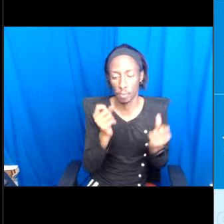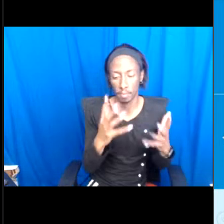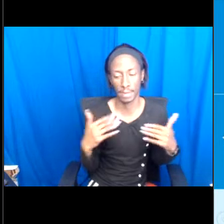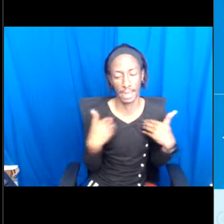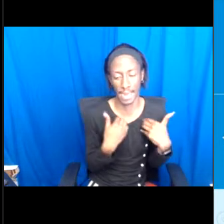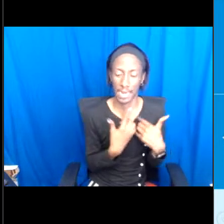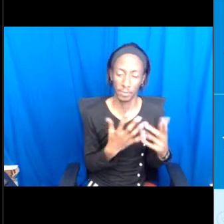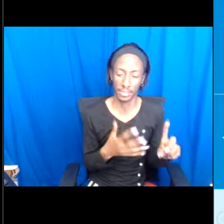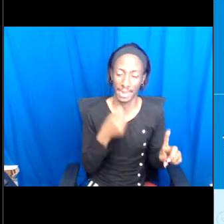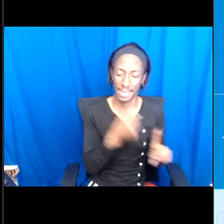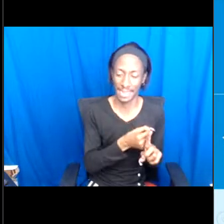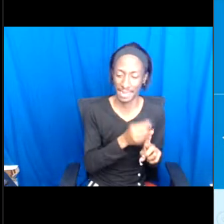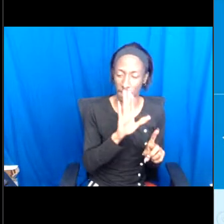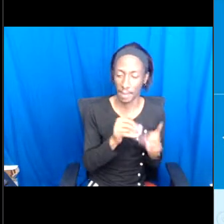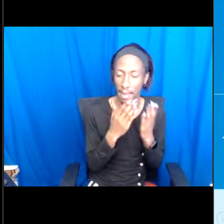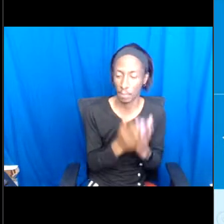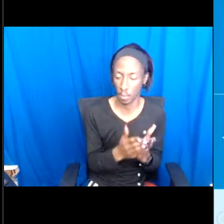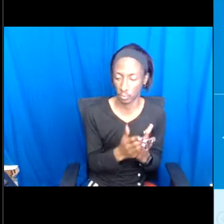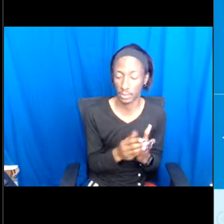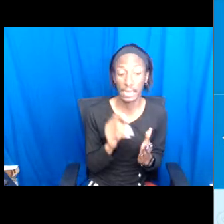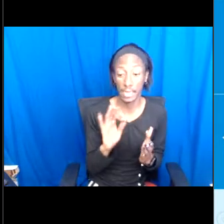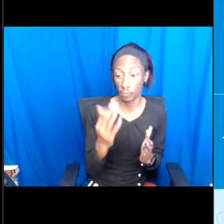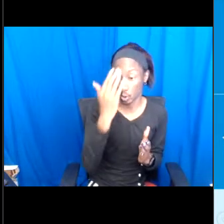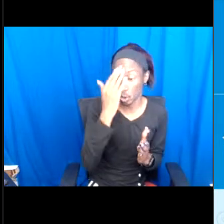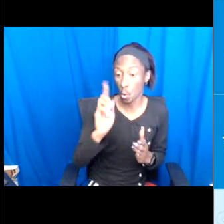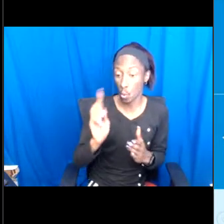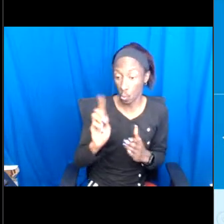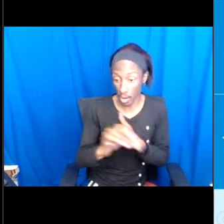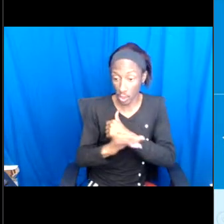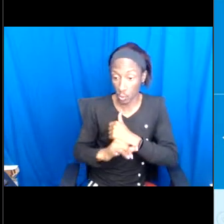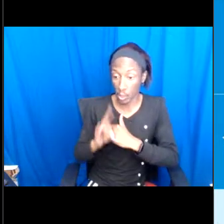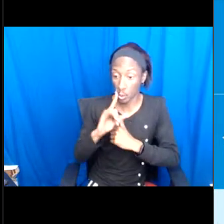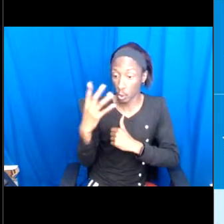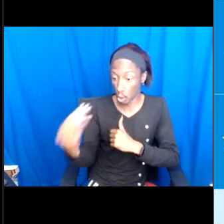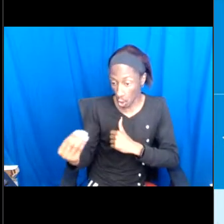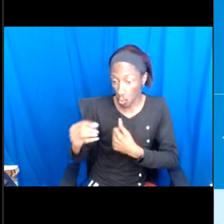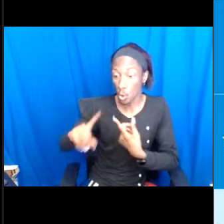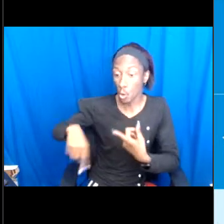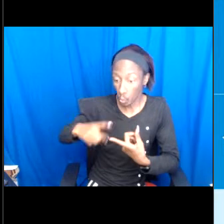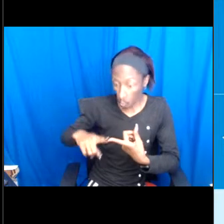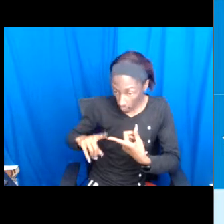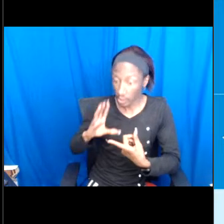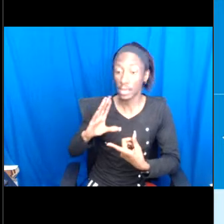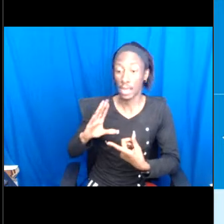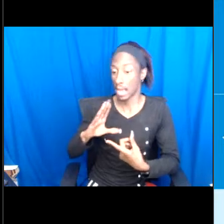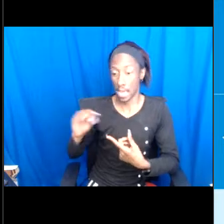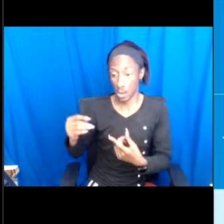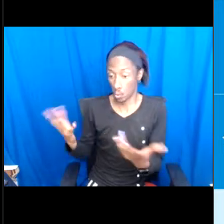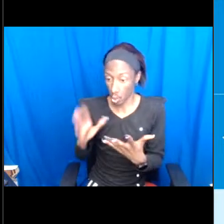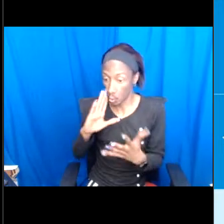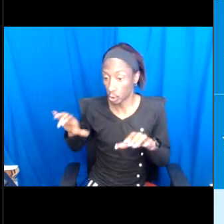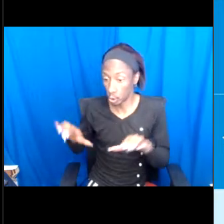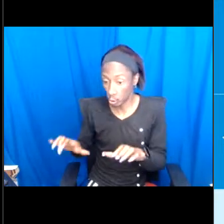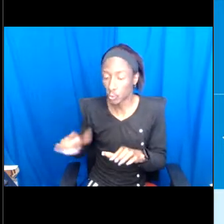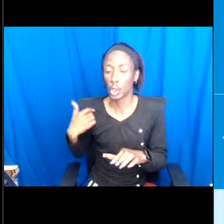So if we know where they're going to go and when they're going to be there, and what they're going to do there. We can use that information to work with fishers